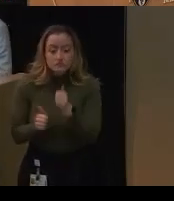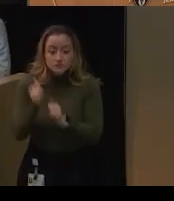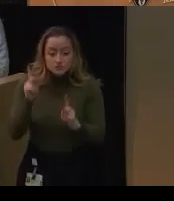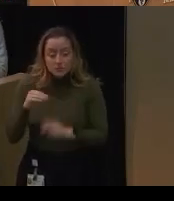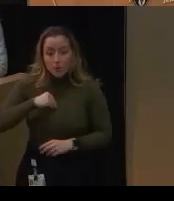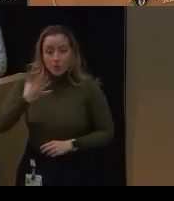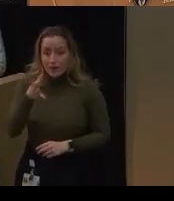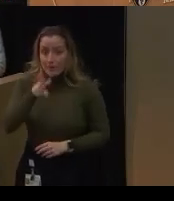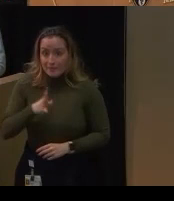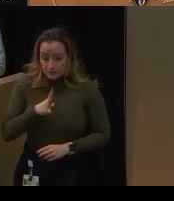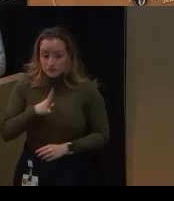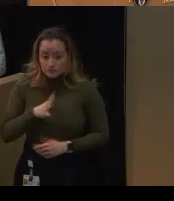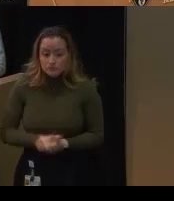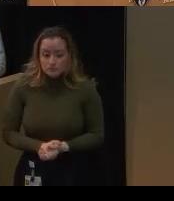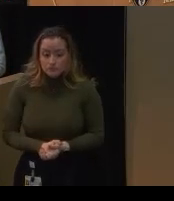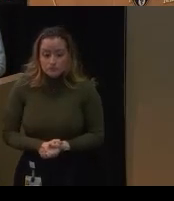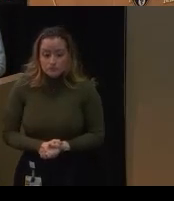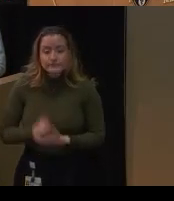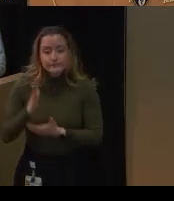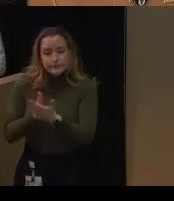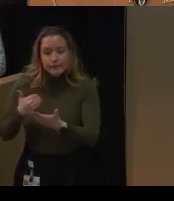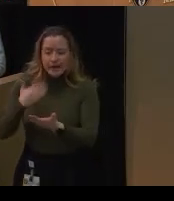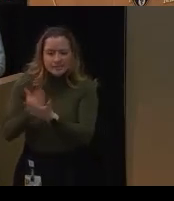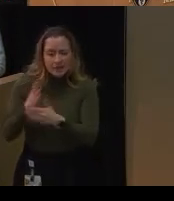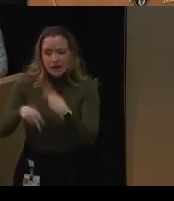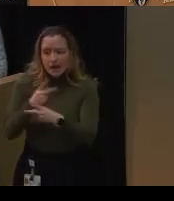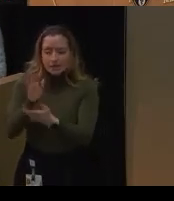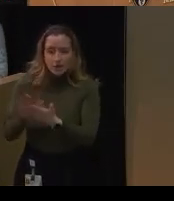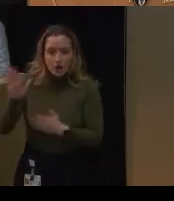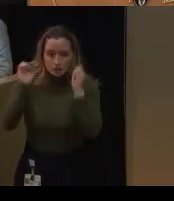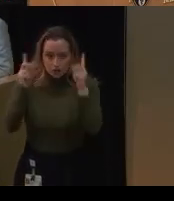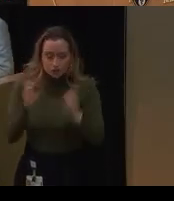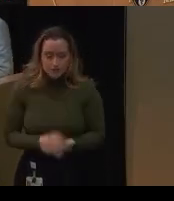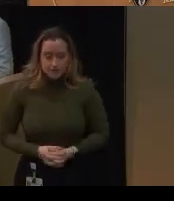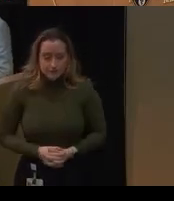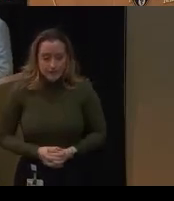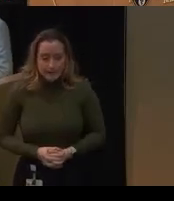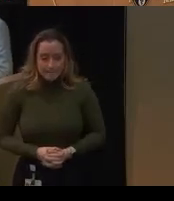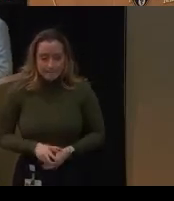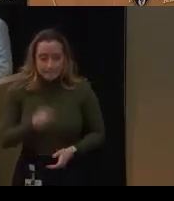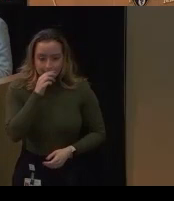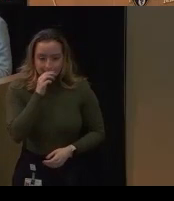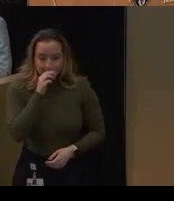and were in college had some education okay in terms of a procedure we brought people in for